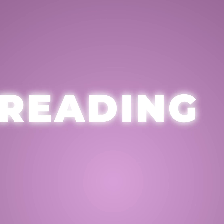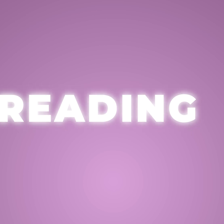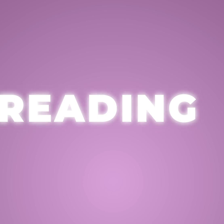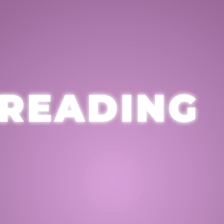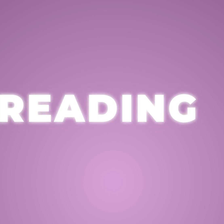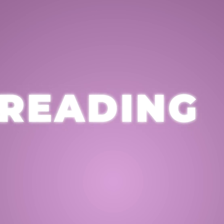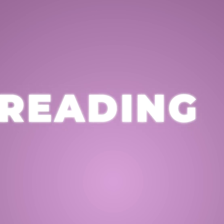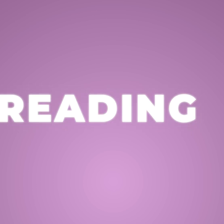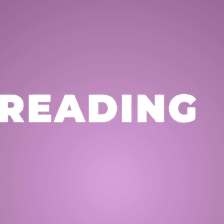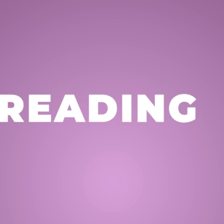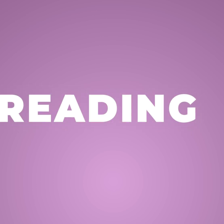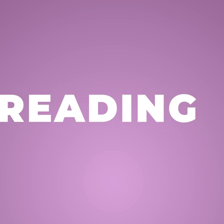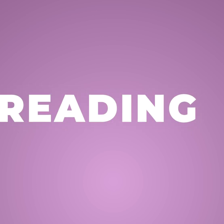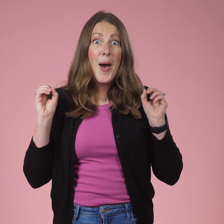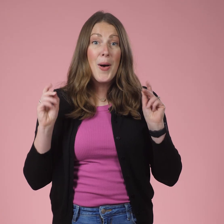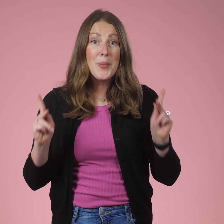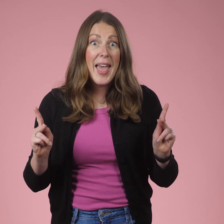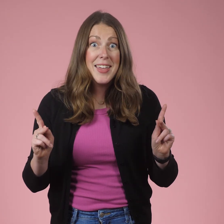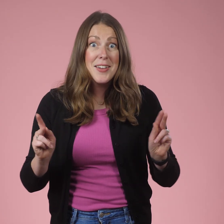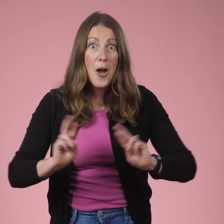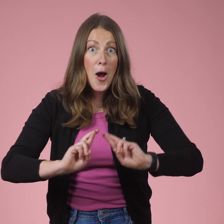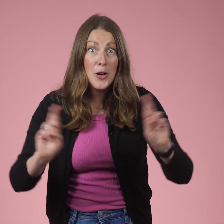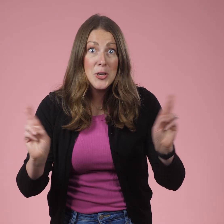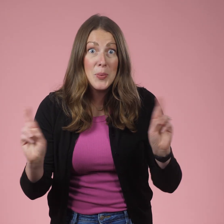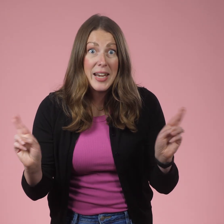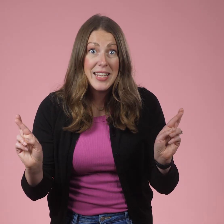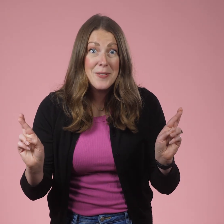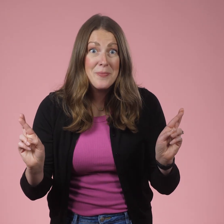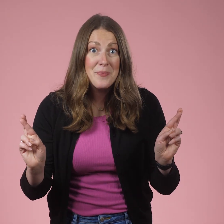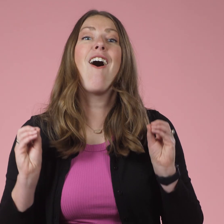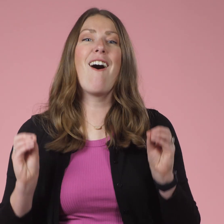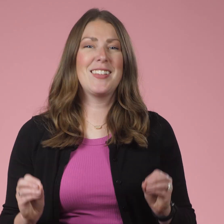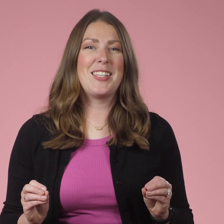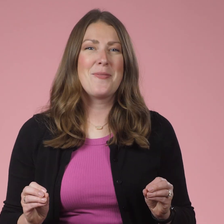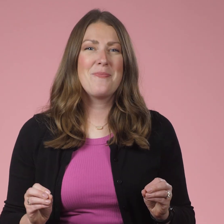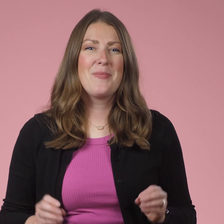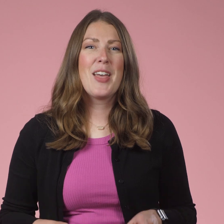fingerspelling. Okay are you ready? Awesome!